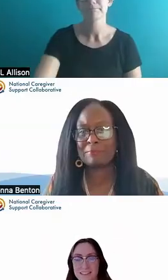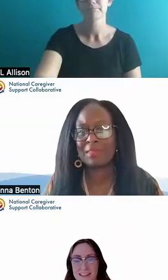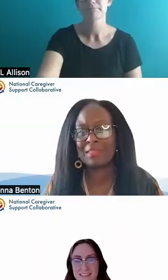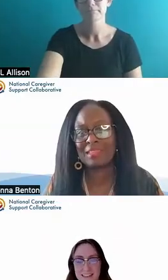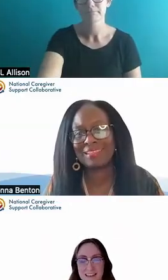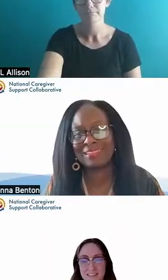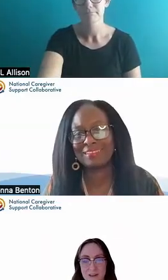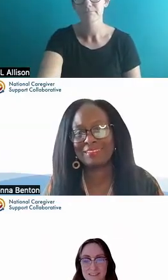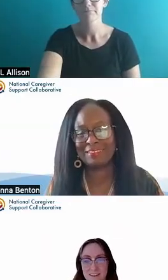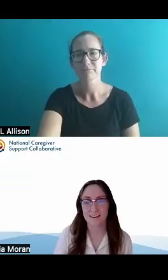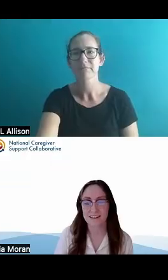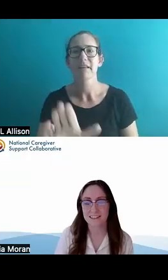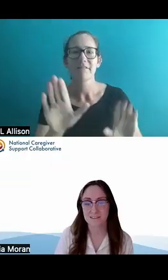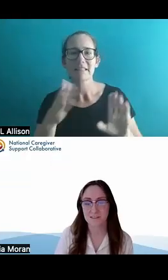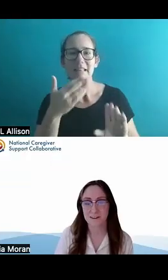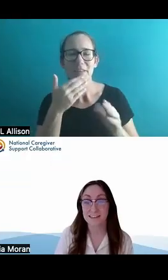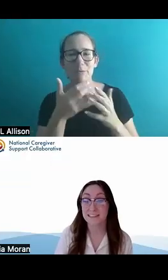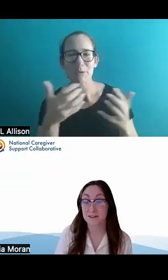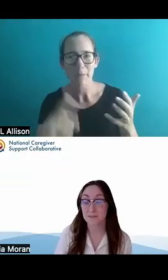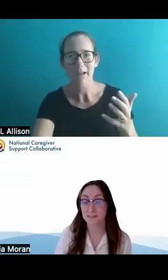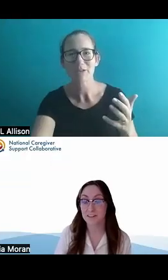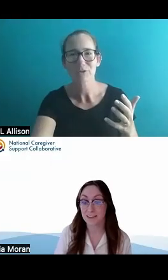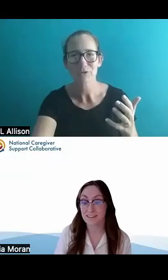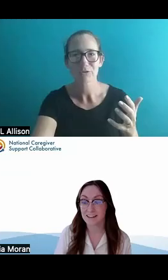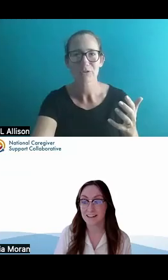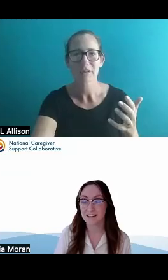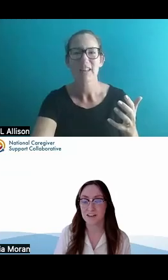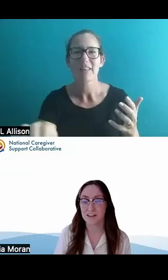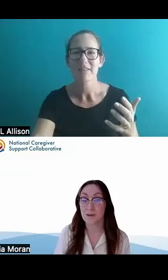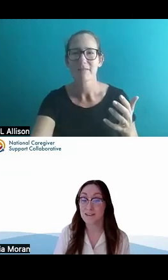Fantastic, thanks so much Donna. That's another great example of innovation and you mentioned